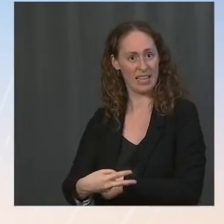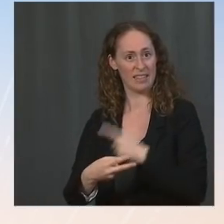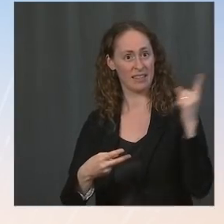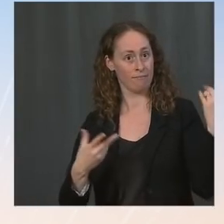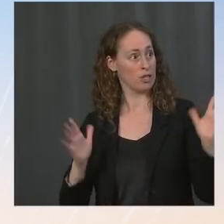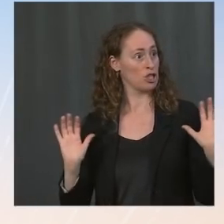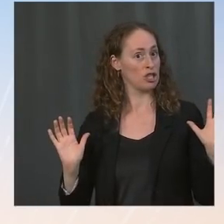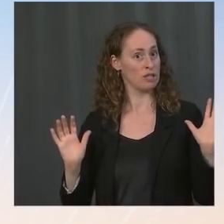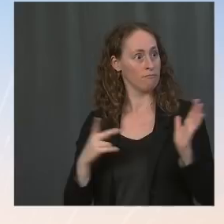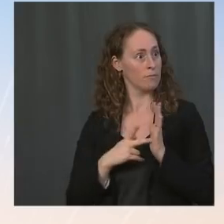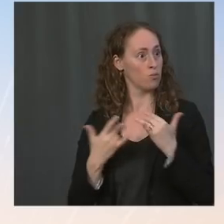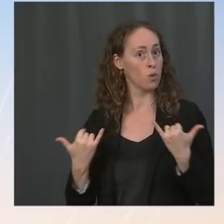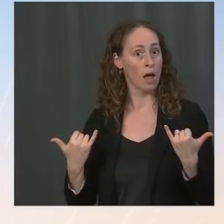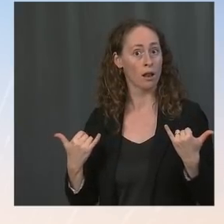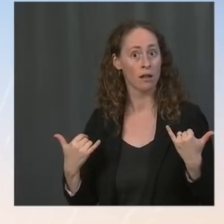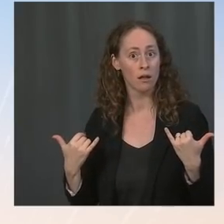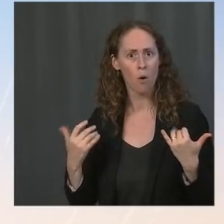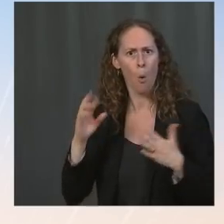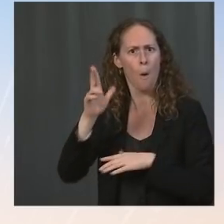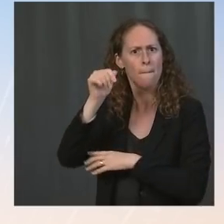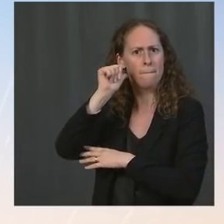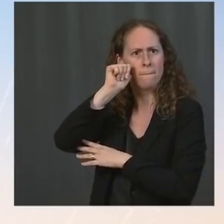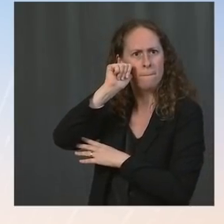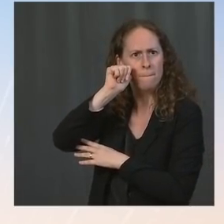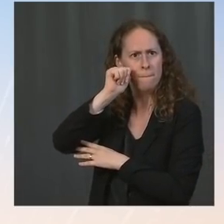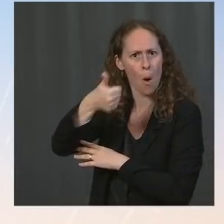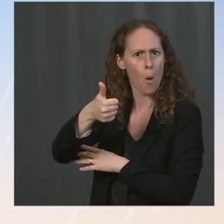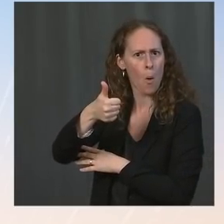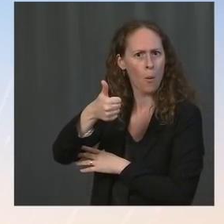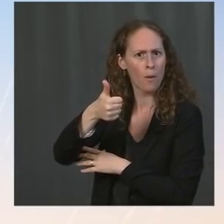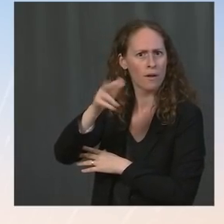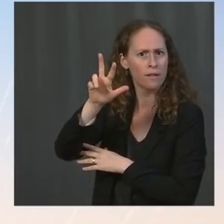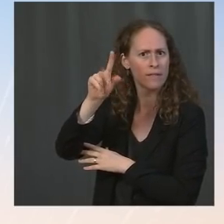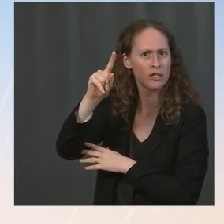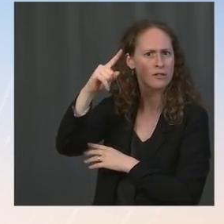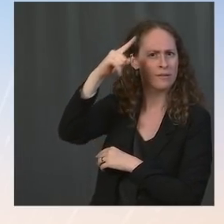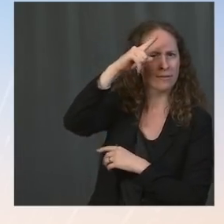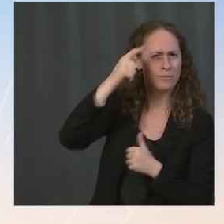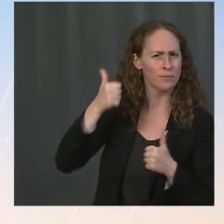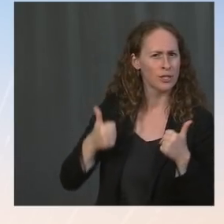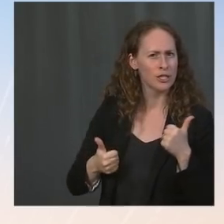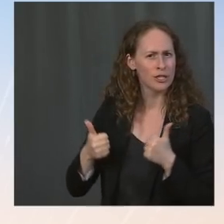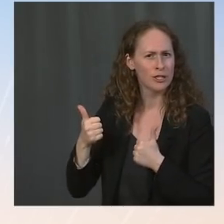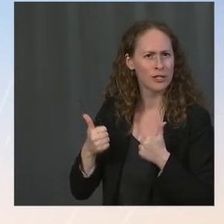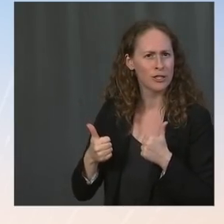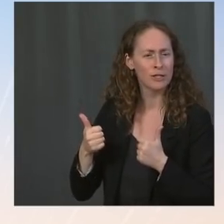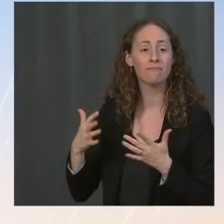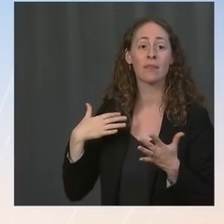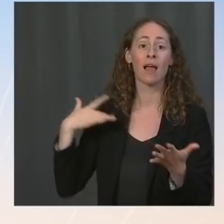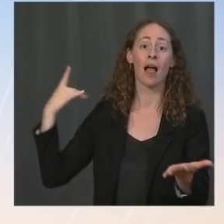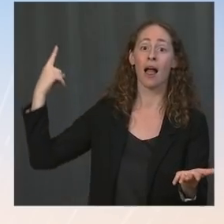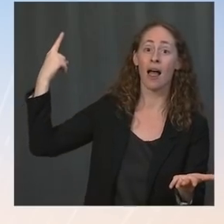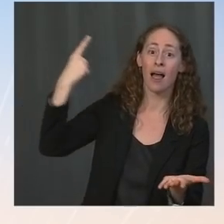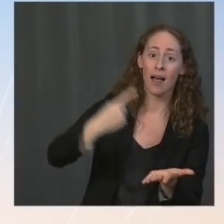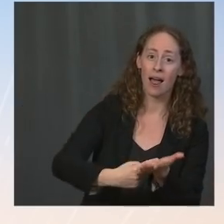Ms. Psaki: I'm not going to get into operational details of when we will continue our retrograde efforts. That's led by the Department of Defense and our team on the ground.